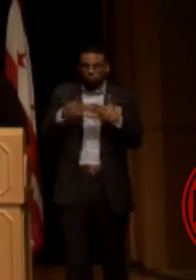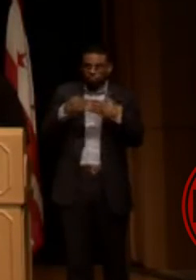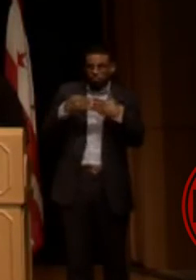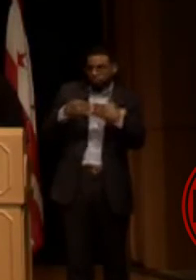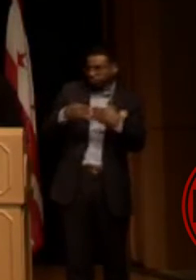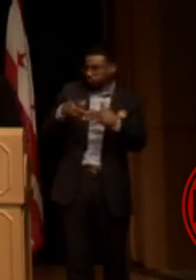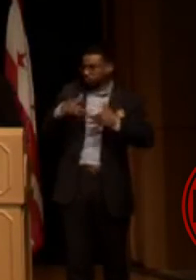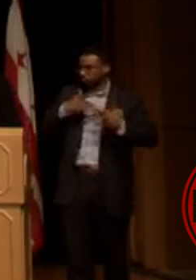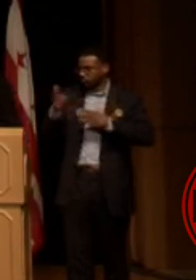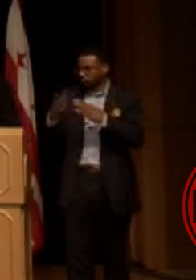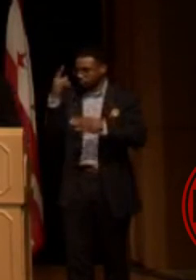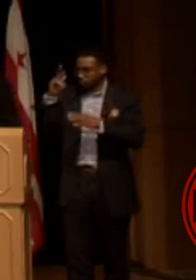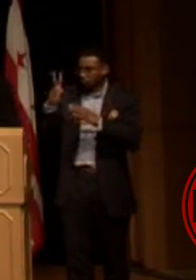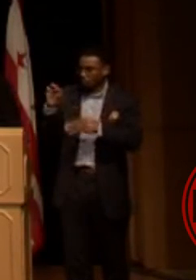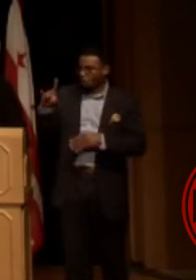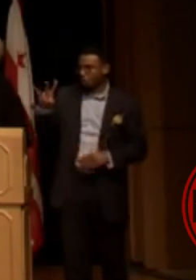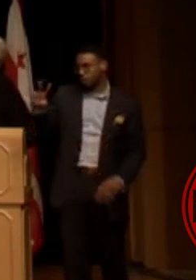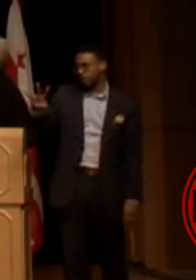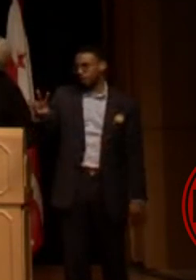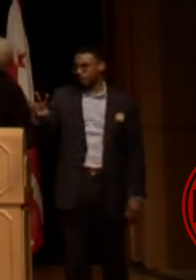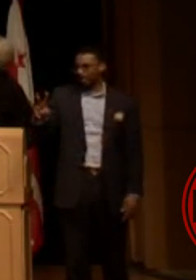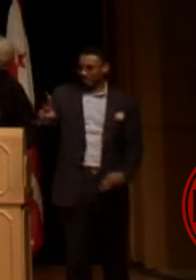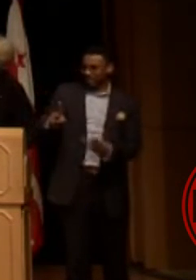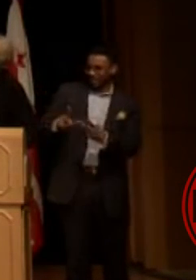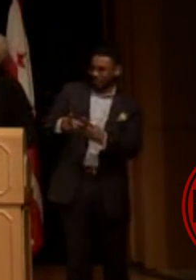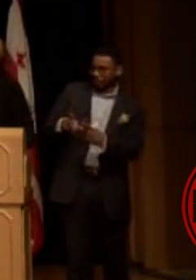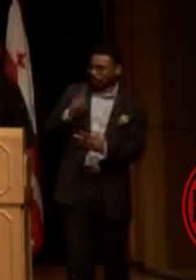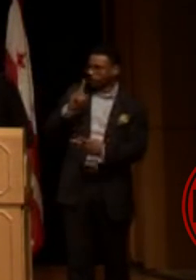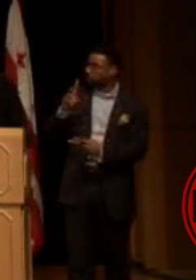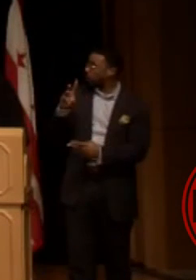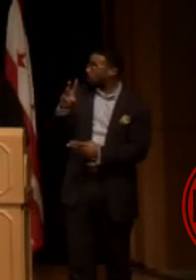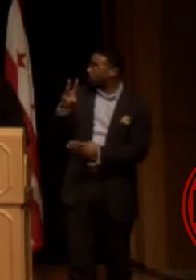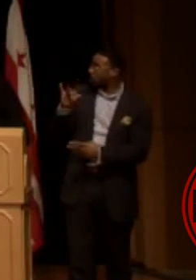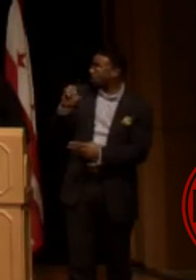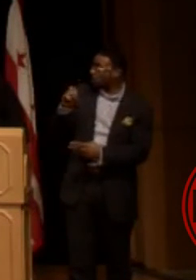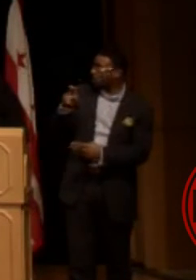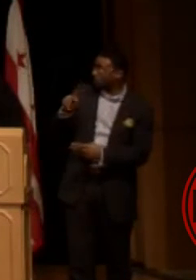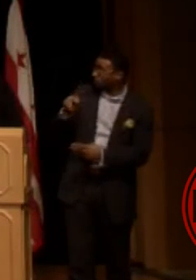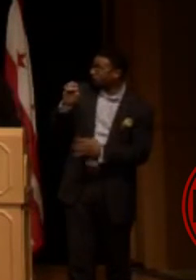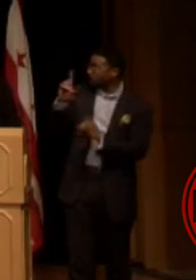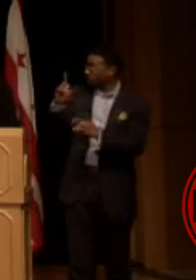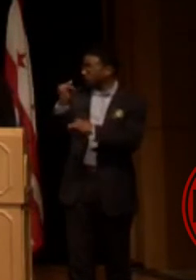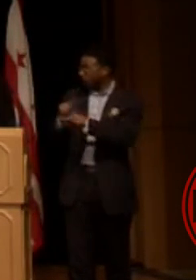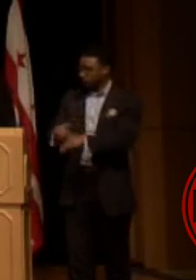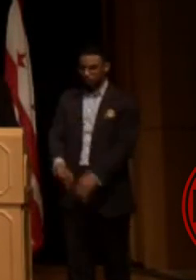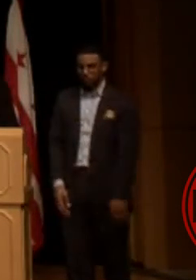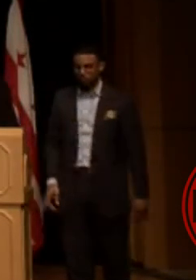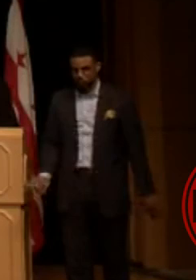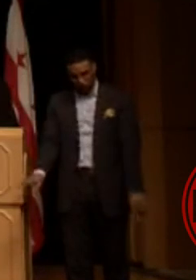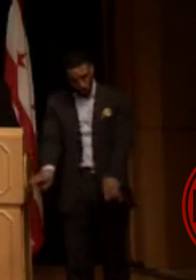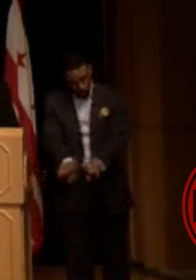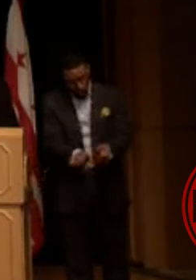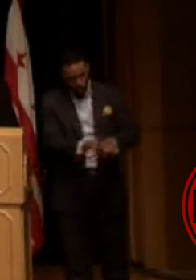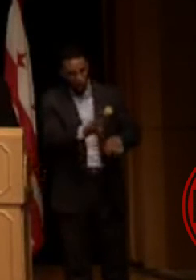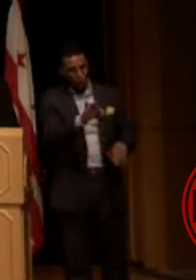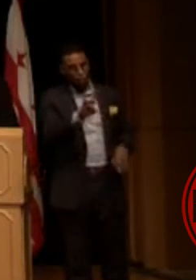PLANS FOR WARD 7. THE SECOND ONE IS THE WINSTON EDUCATION CAMPUS. THIS IS ALSO IN WARD 7.